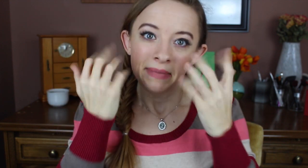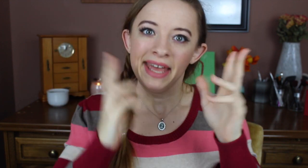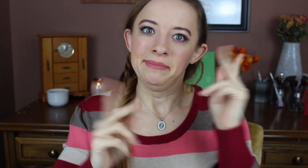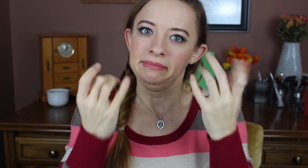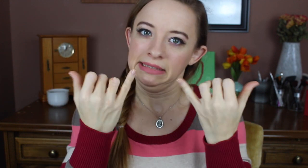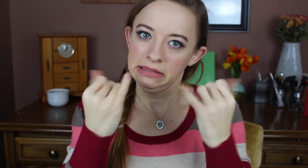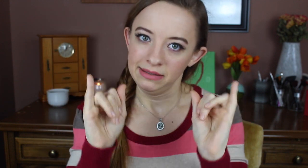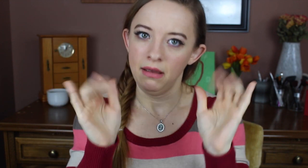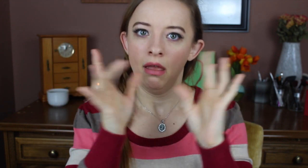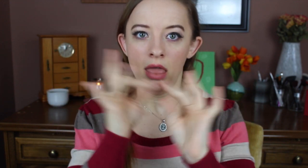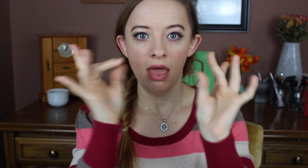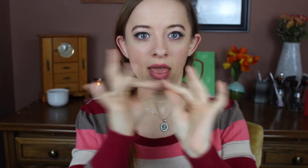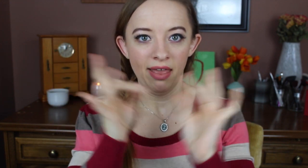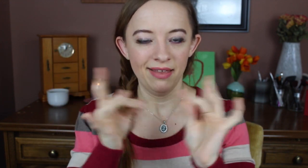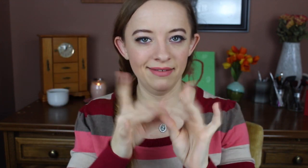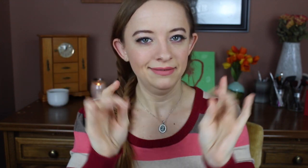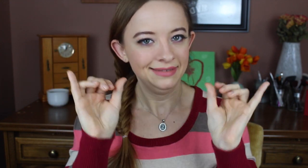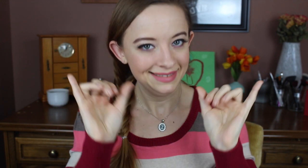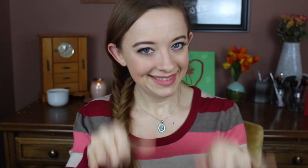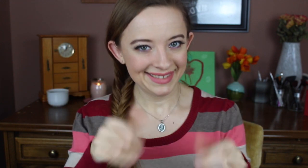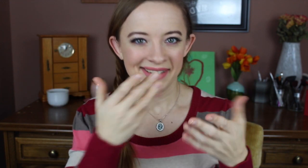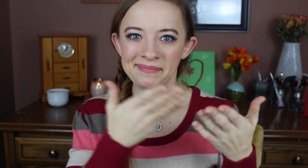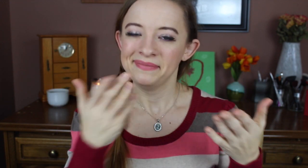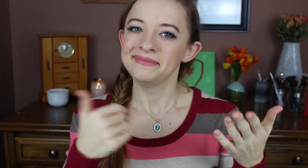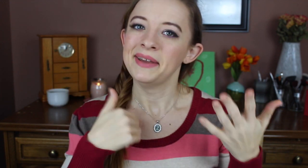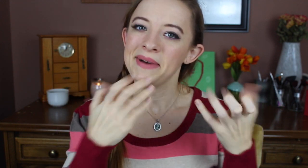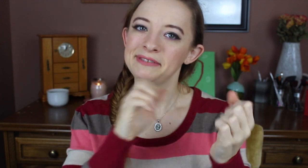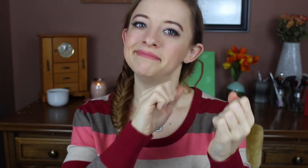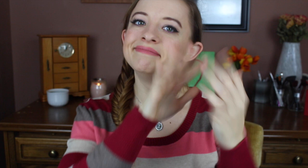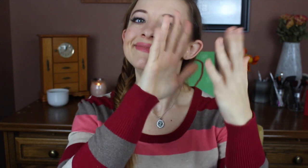back. I've had quite a lot of people still commenting on the same